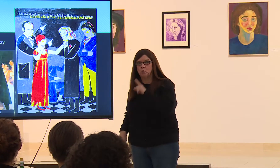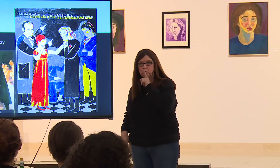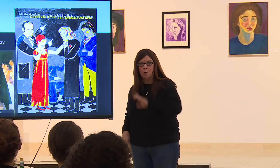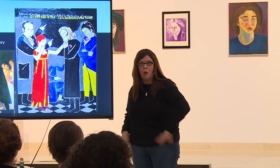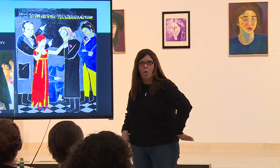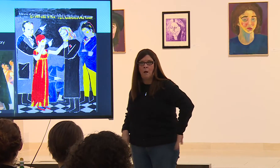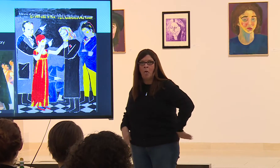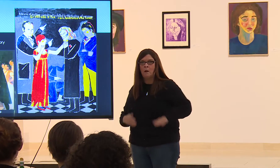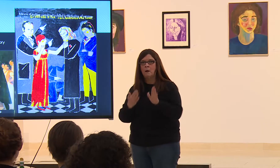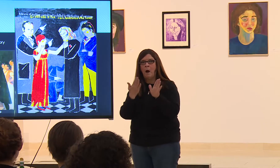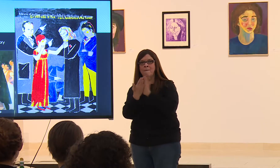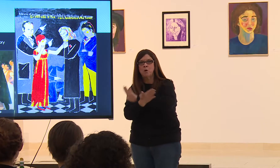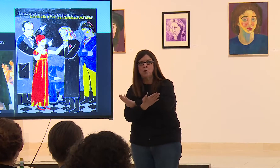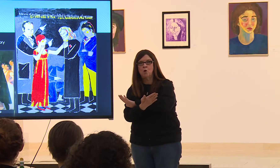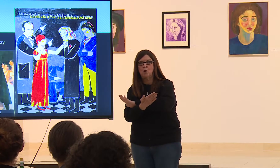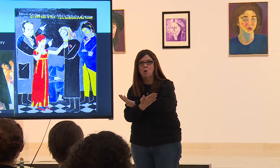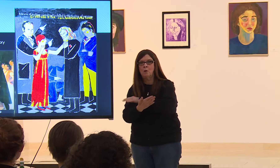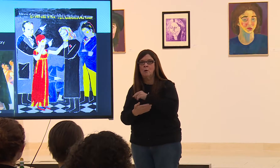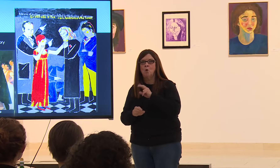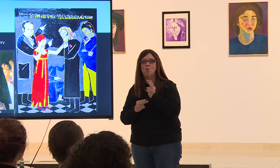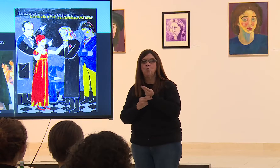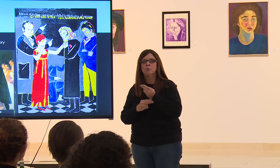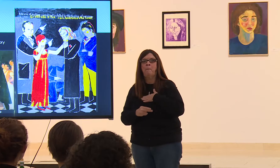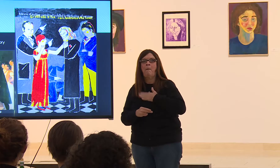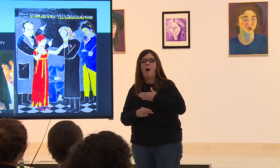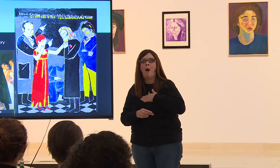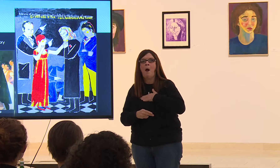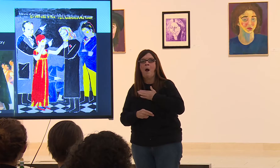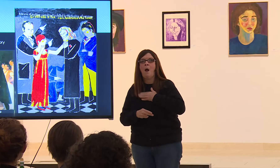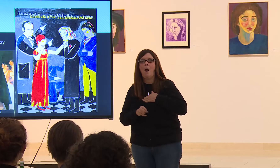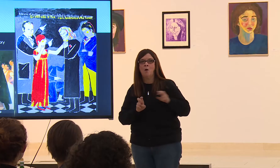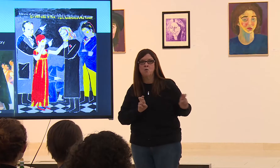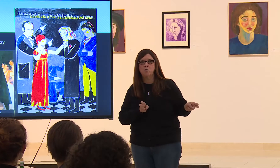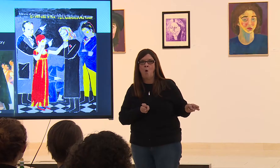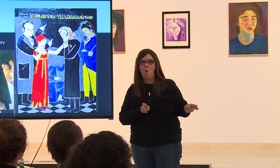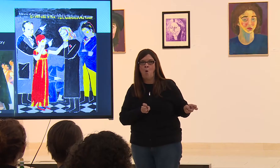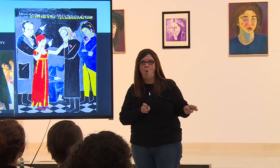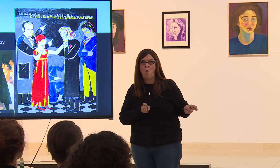"You know, you should use my quote instead."